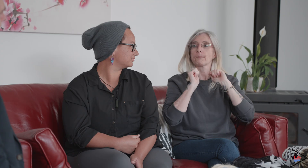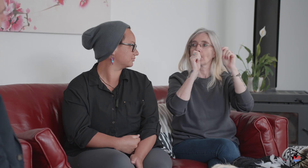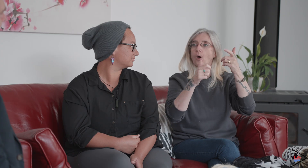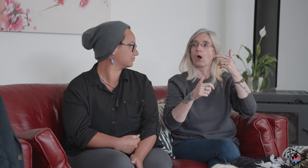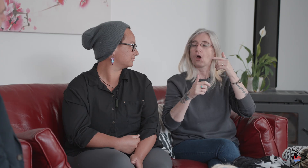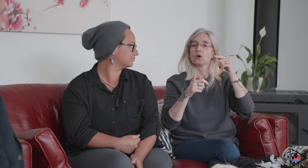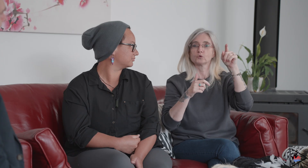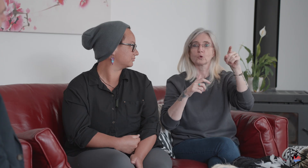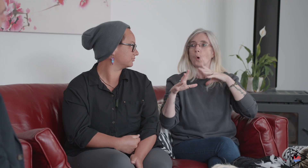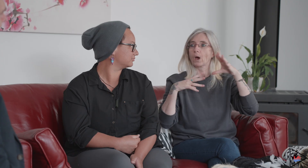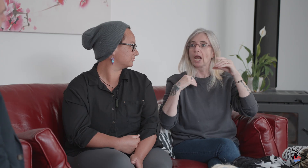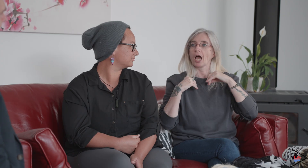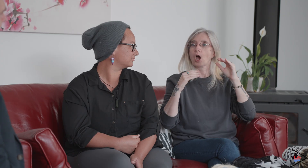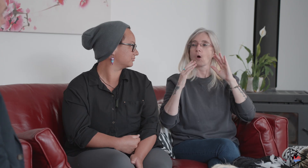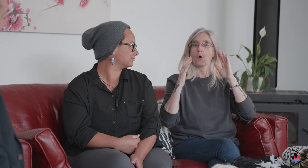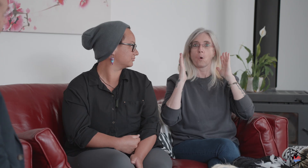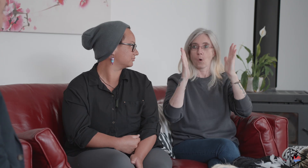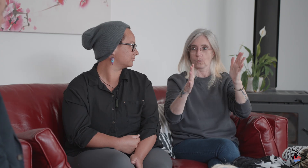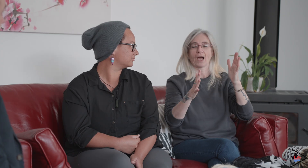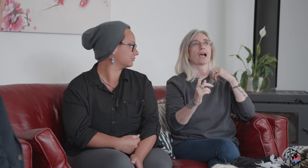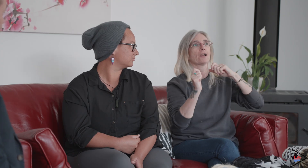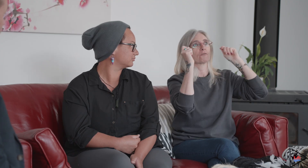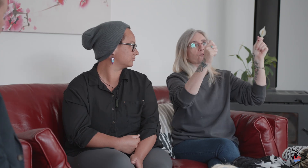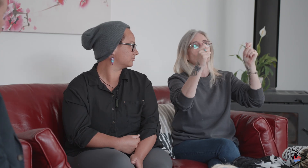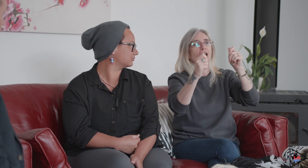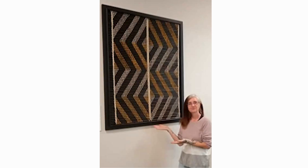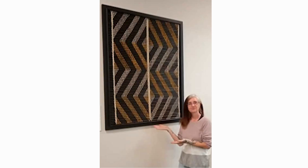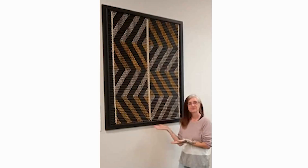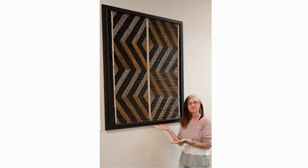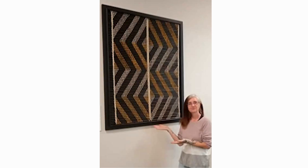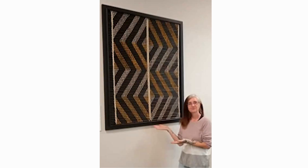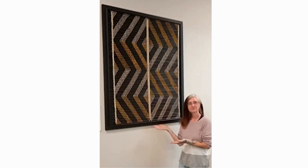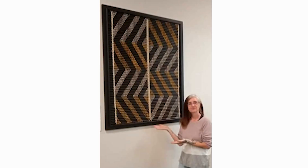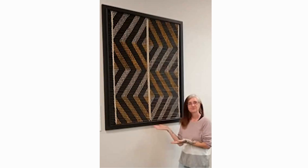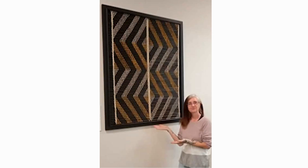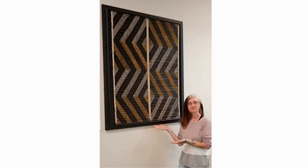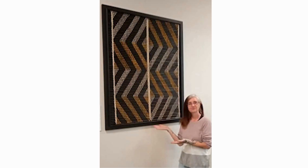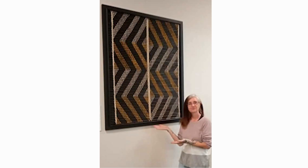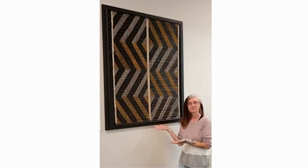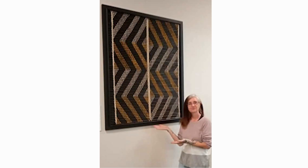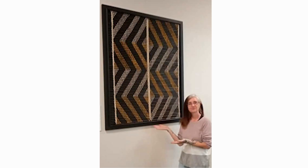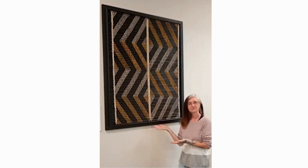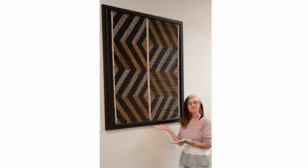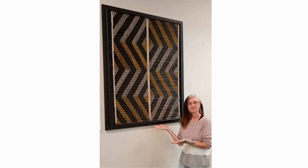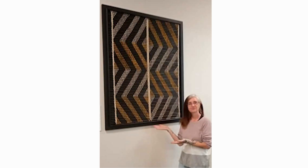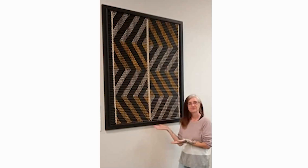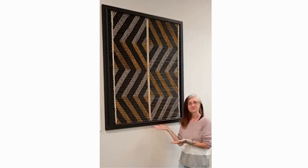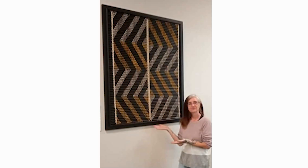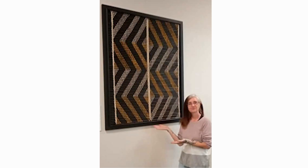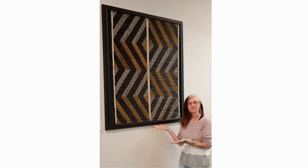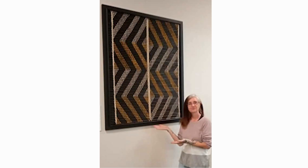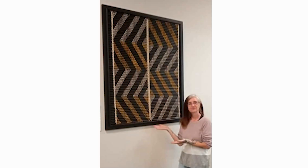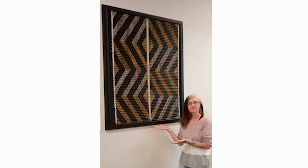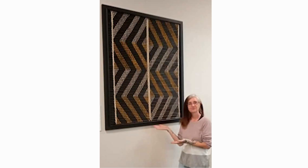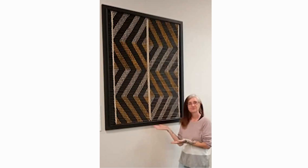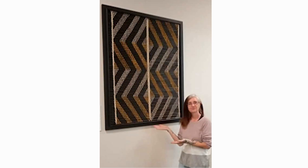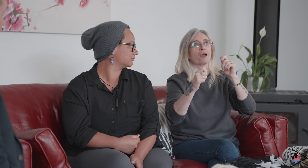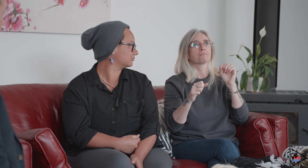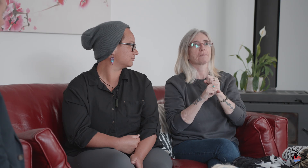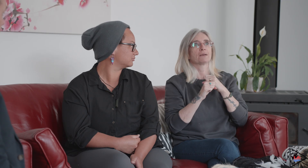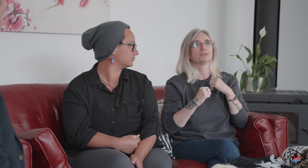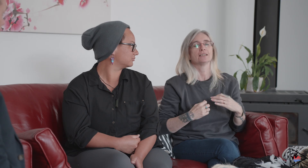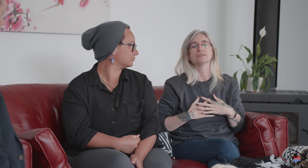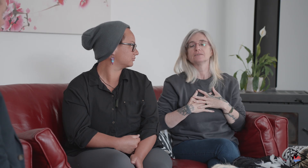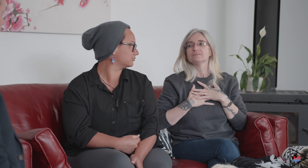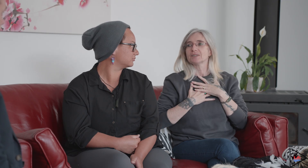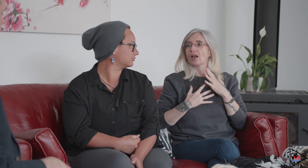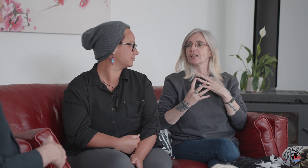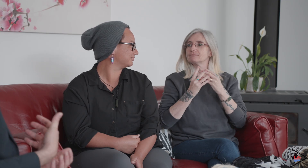the tukutuku panel meant to us as a group. And then it was actually put into Te Wānaga o Aotearoa's hallway.